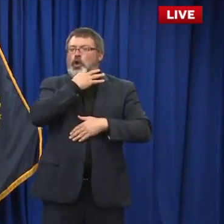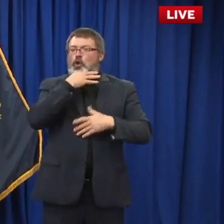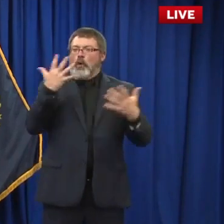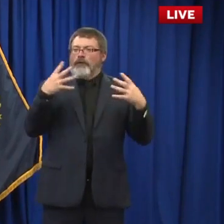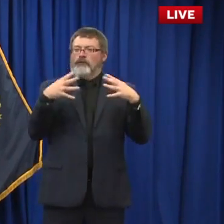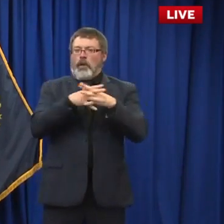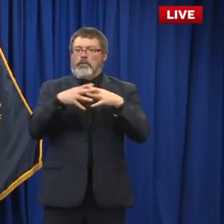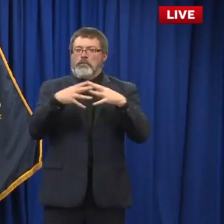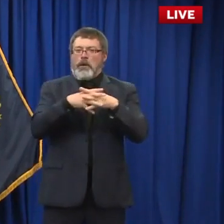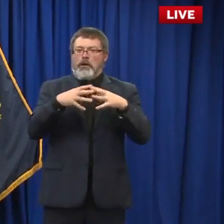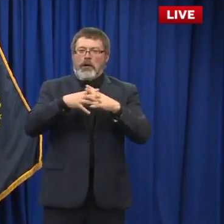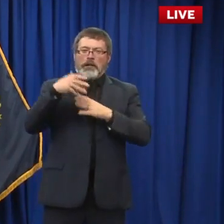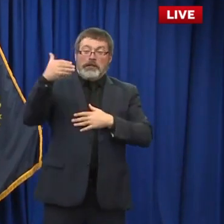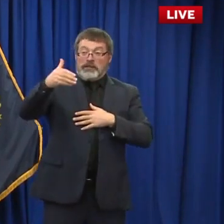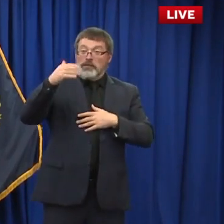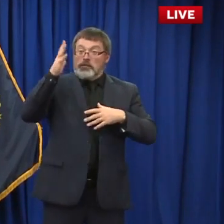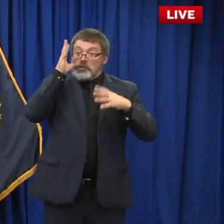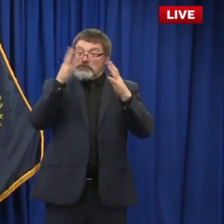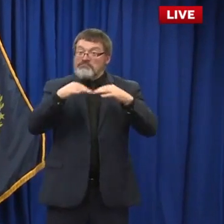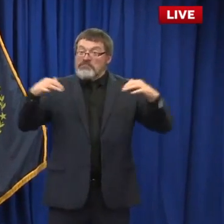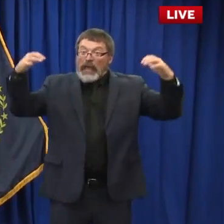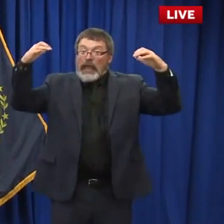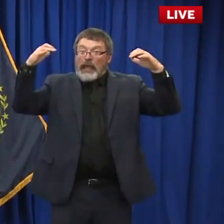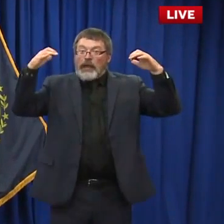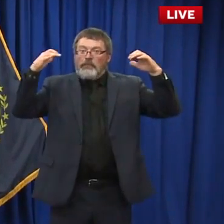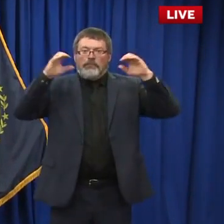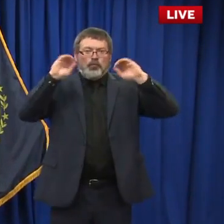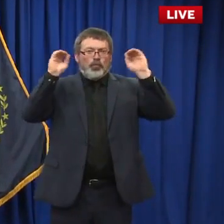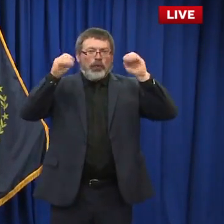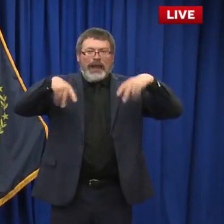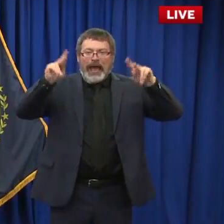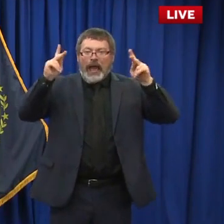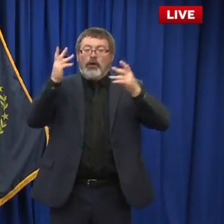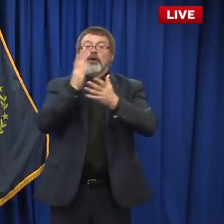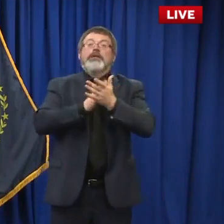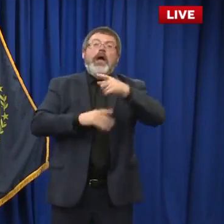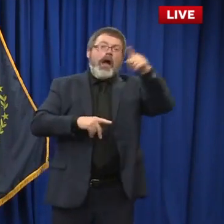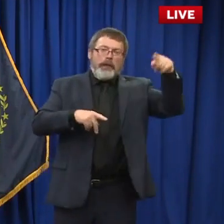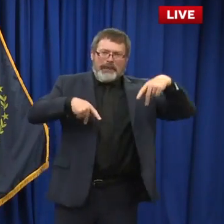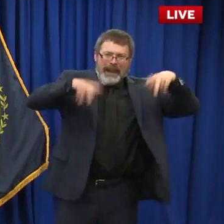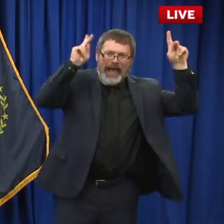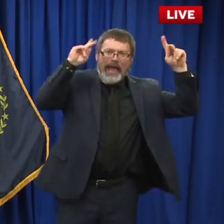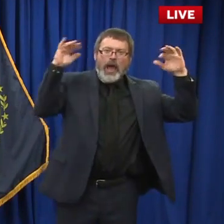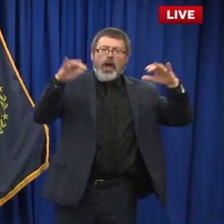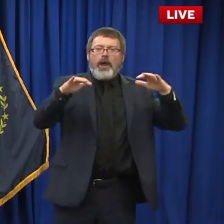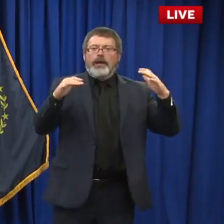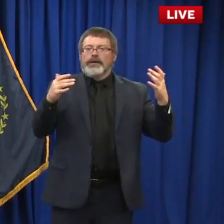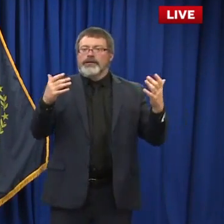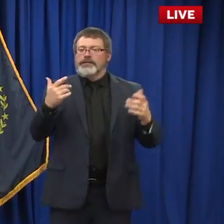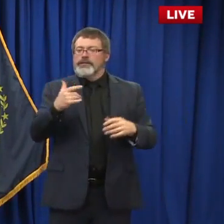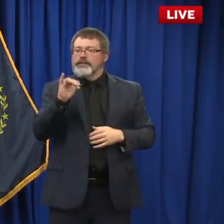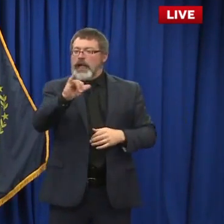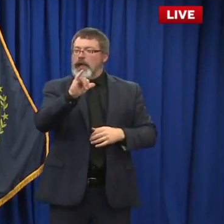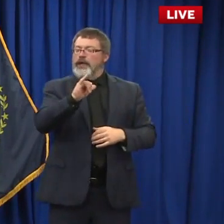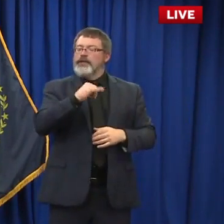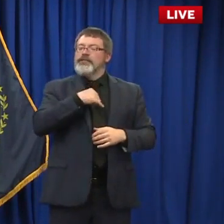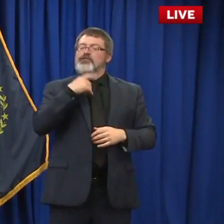THAT WILL BE EXCITING, AND I'M INTERESTED TO SEE WHAT HAPPENS WITH THE NFL. THEY SAY SOME STADIUMS WON'T HAVE FANS, SOME STADIUMS MIGHT HAVE FANS. I'M NOT SURE.